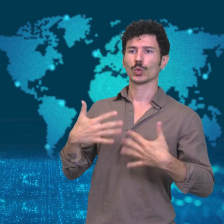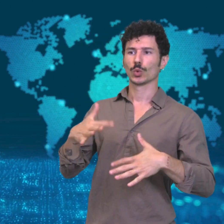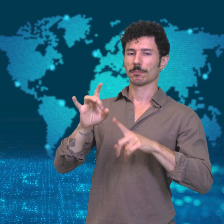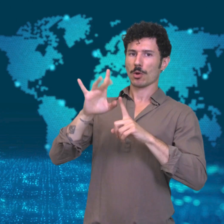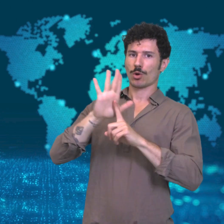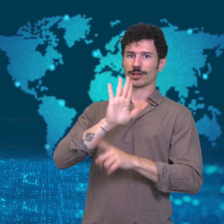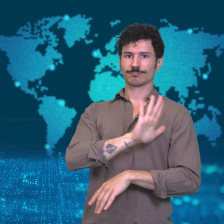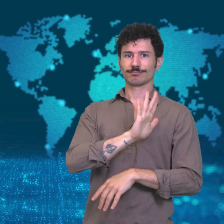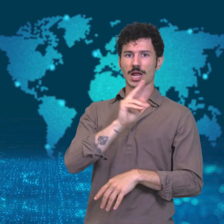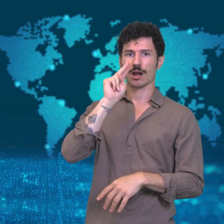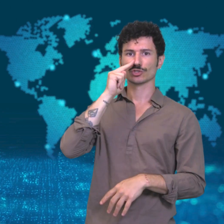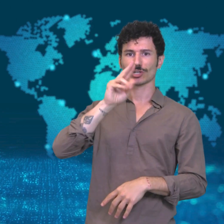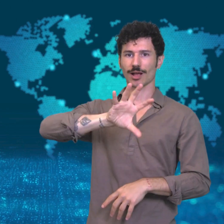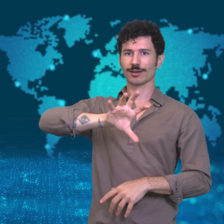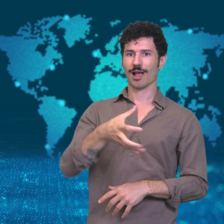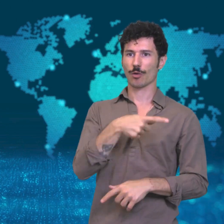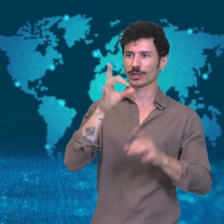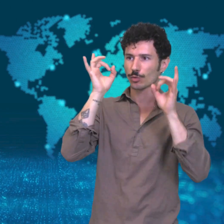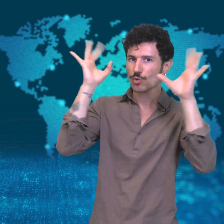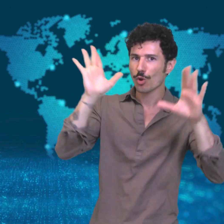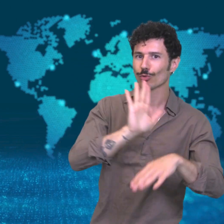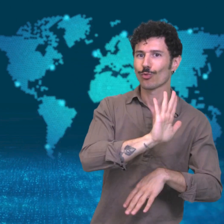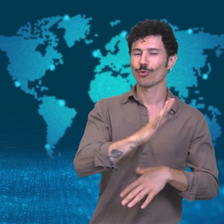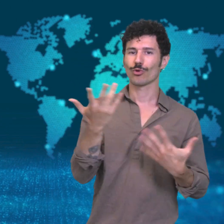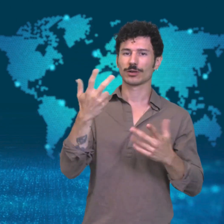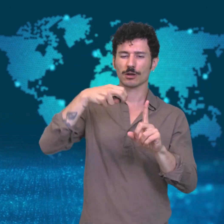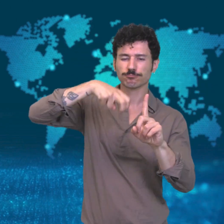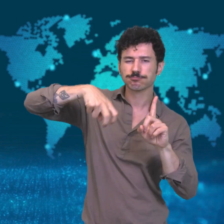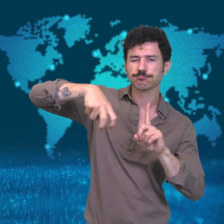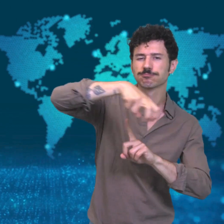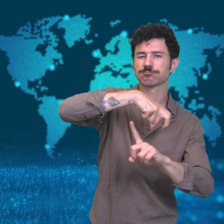significance to the Nigerian country.